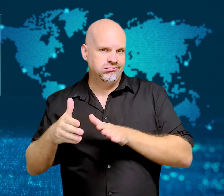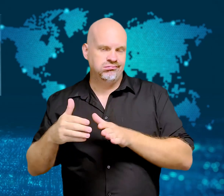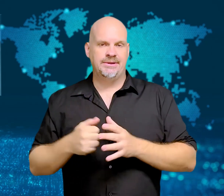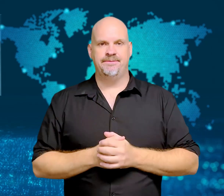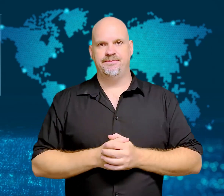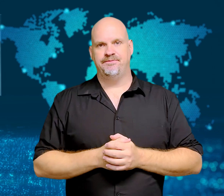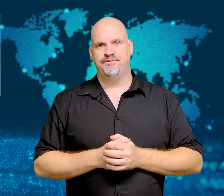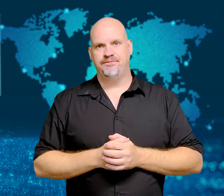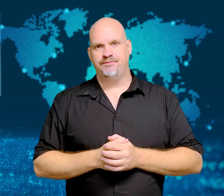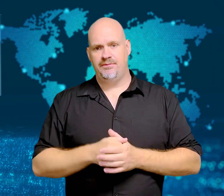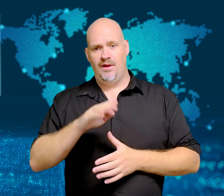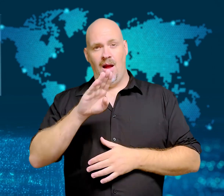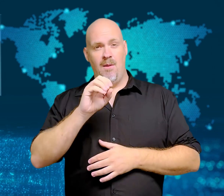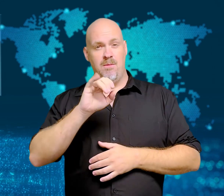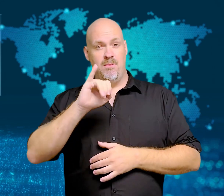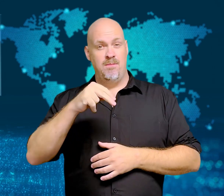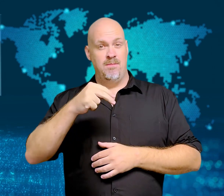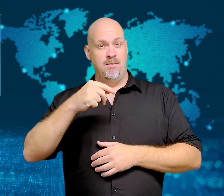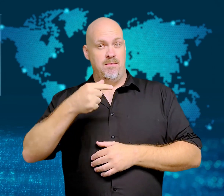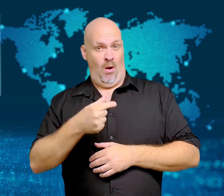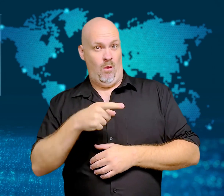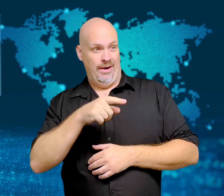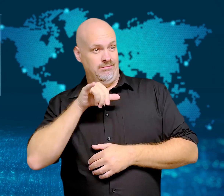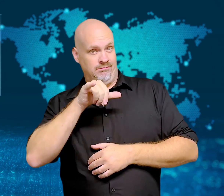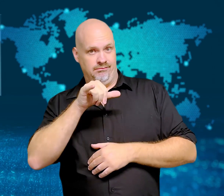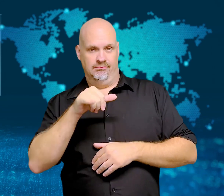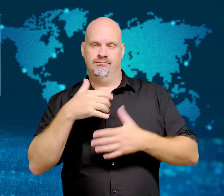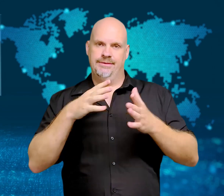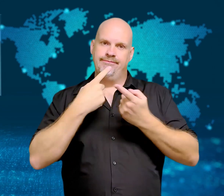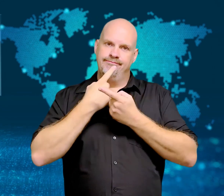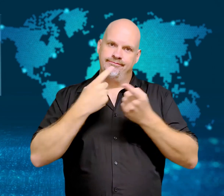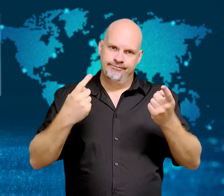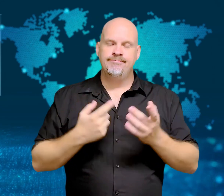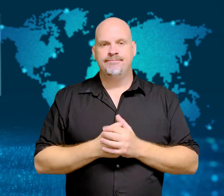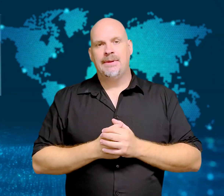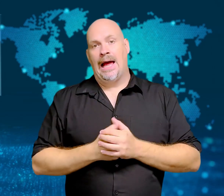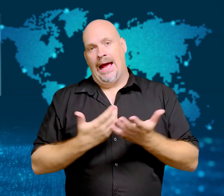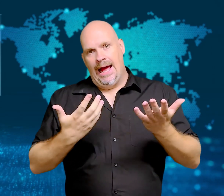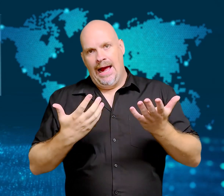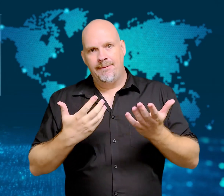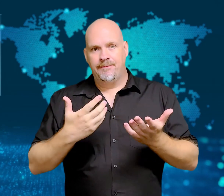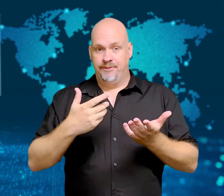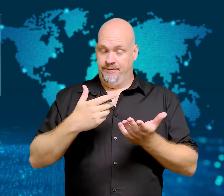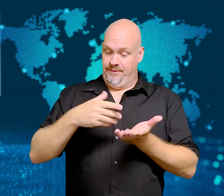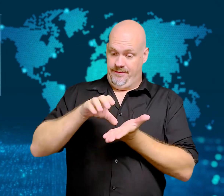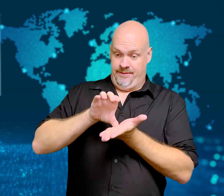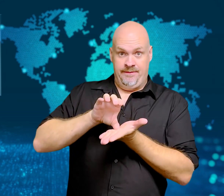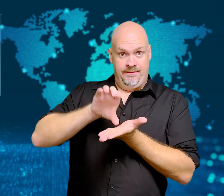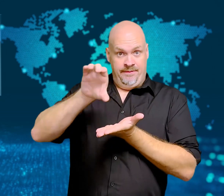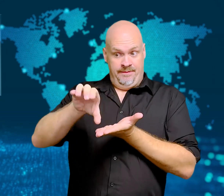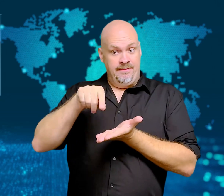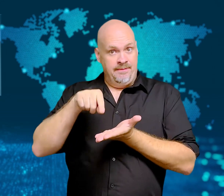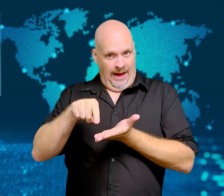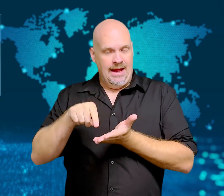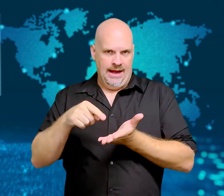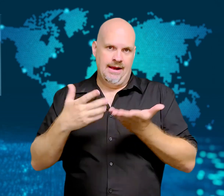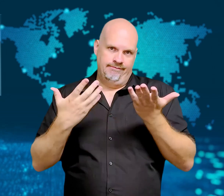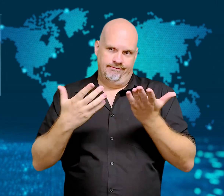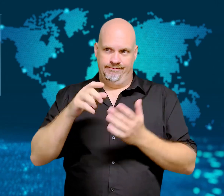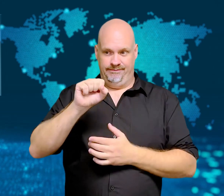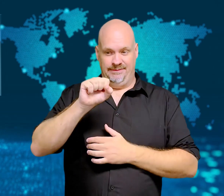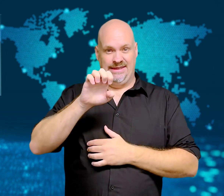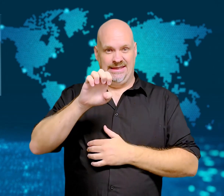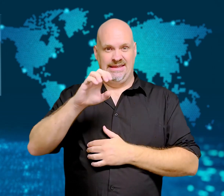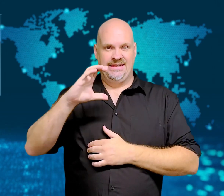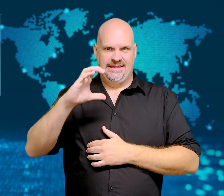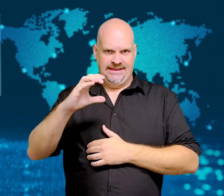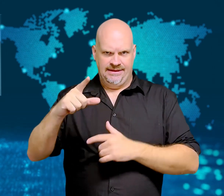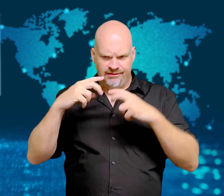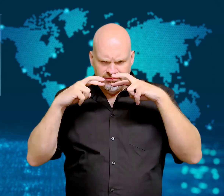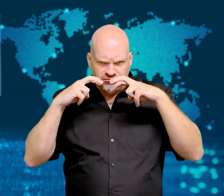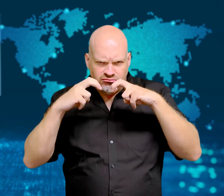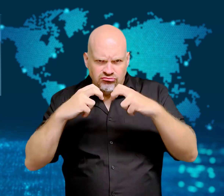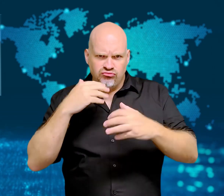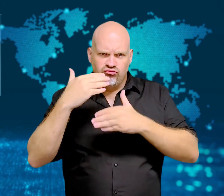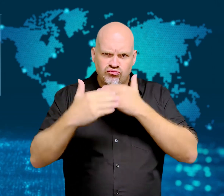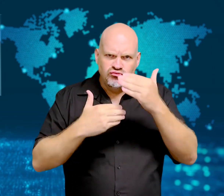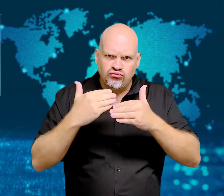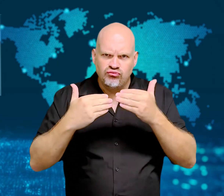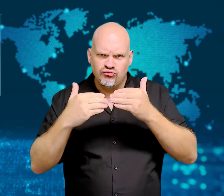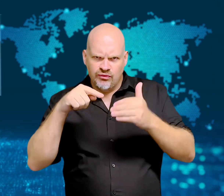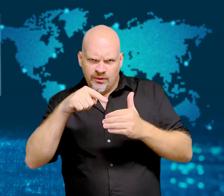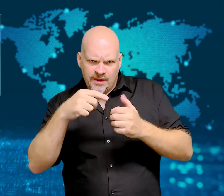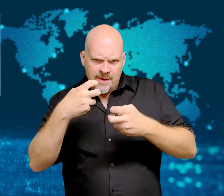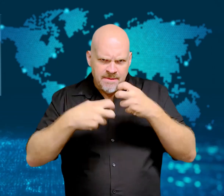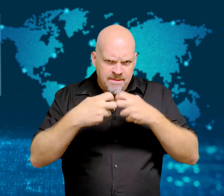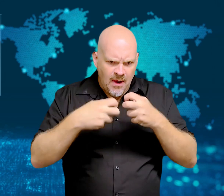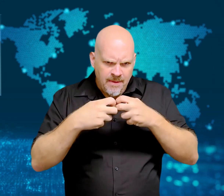In a statement, Boeing said that the settlement